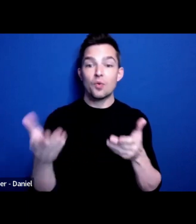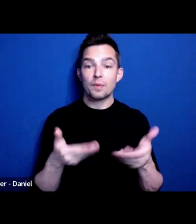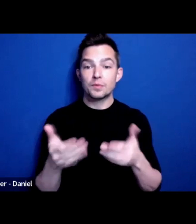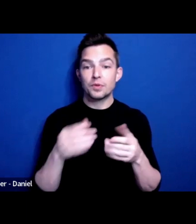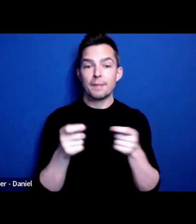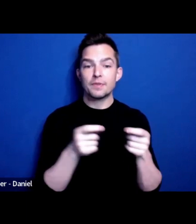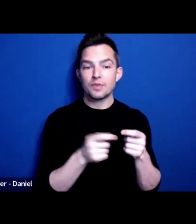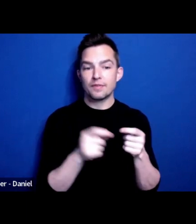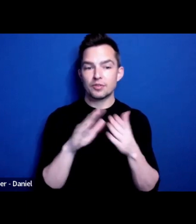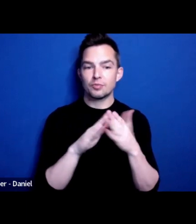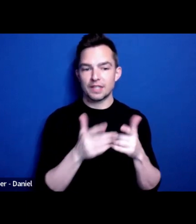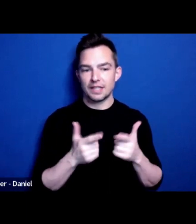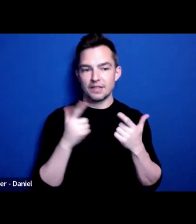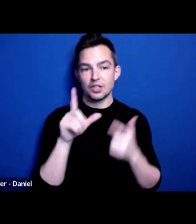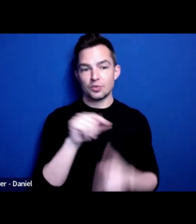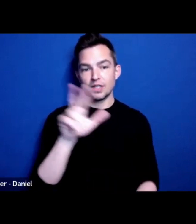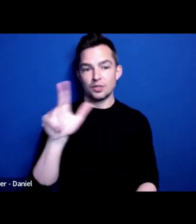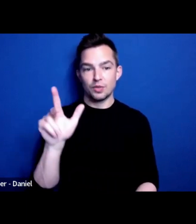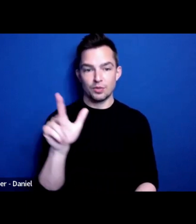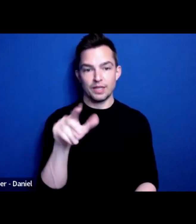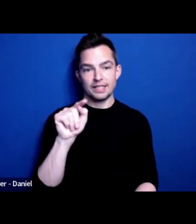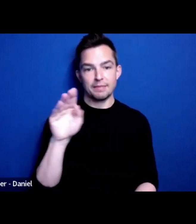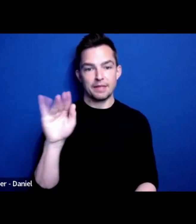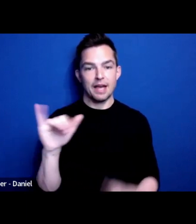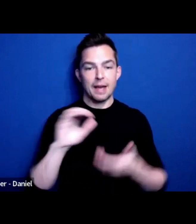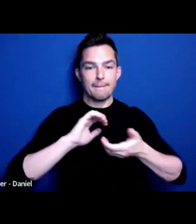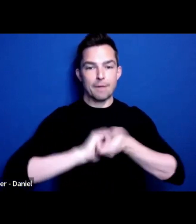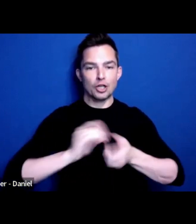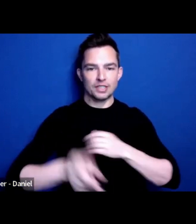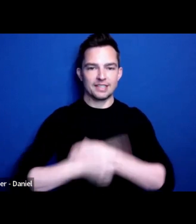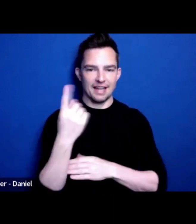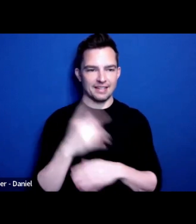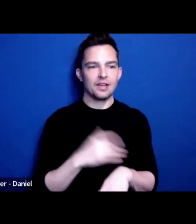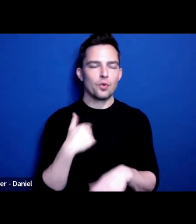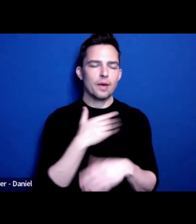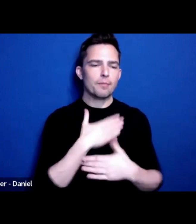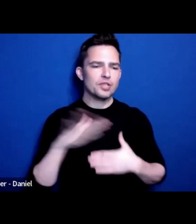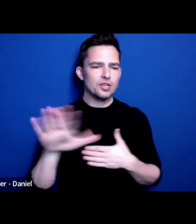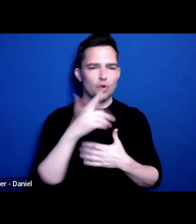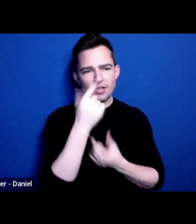Living's 2023 TBI Partners Day we appreciate your interest in